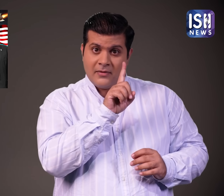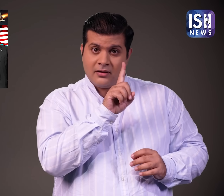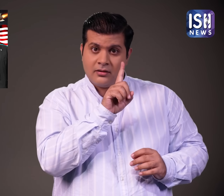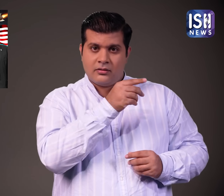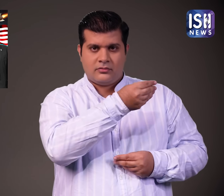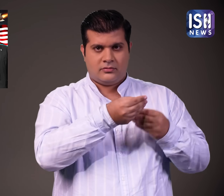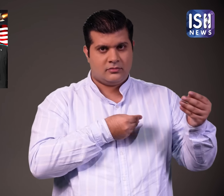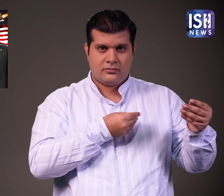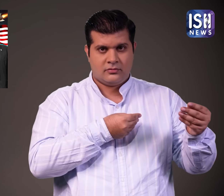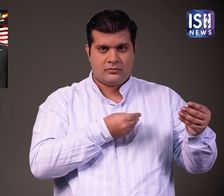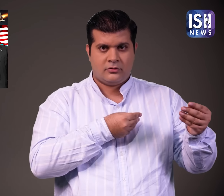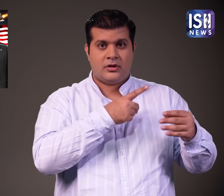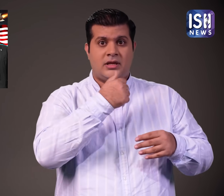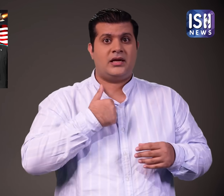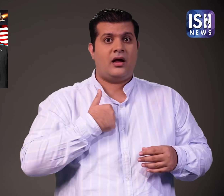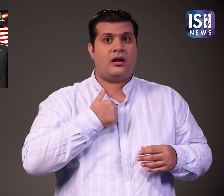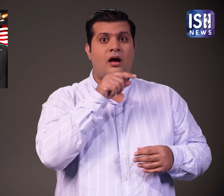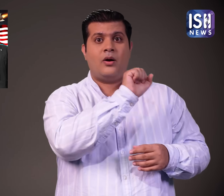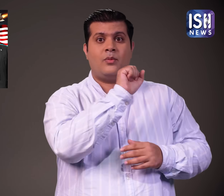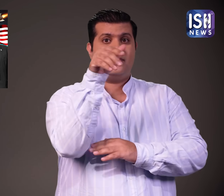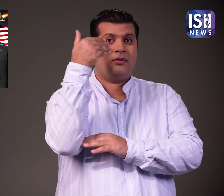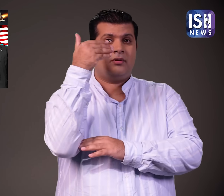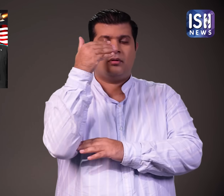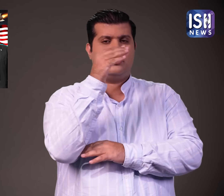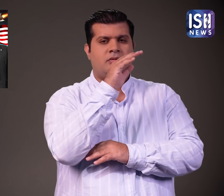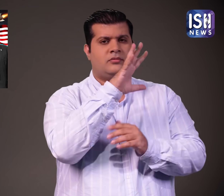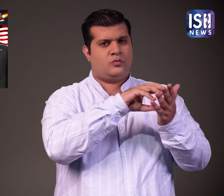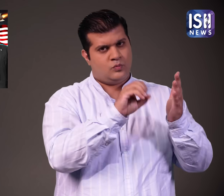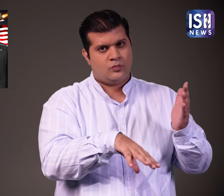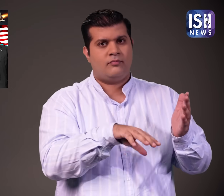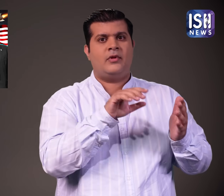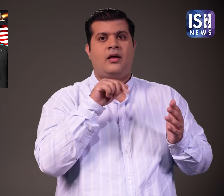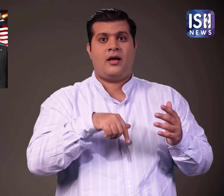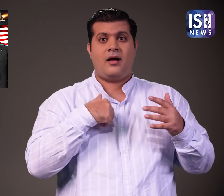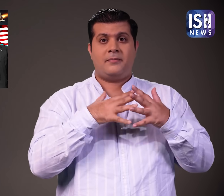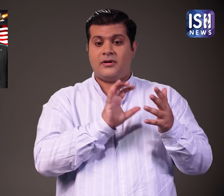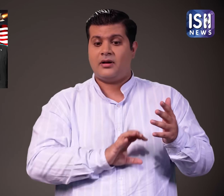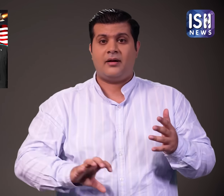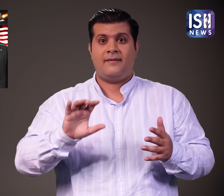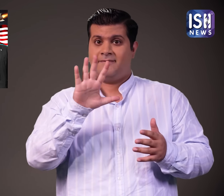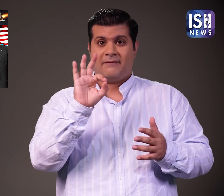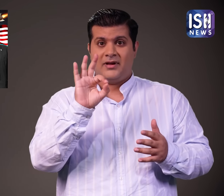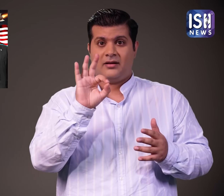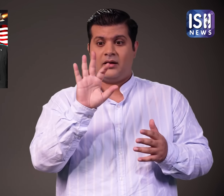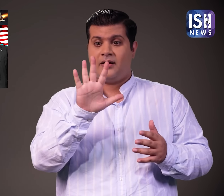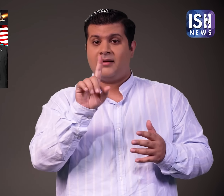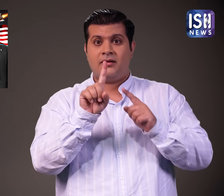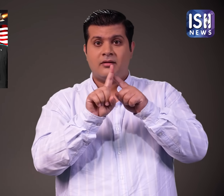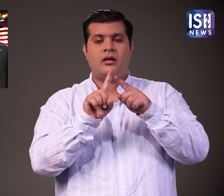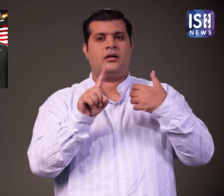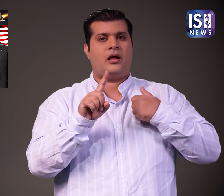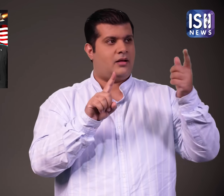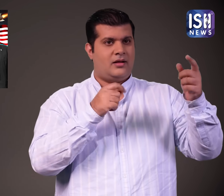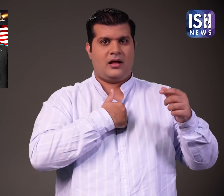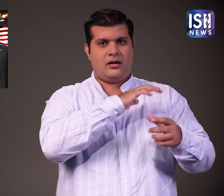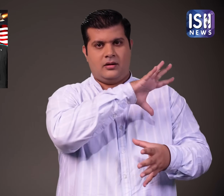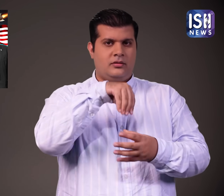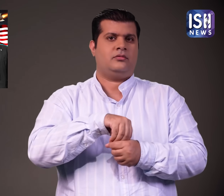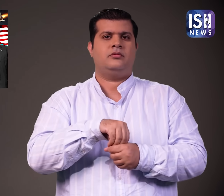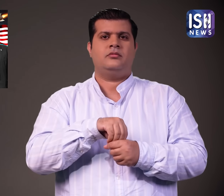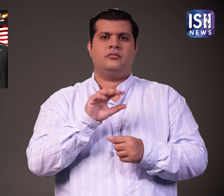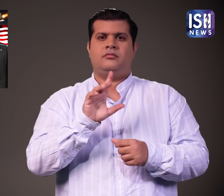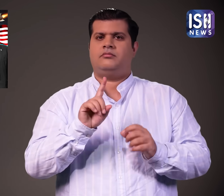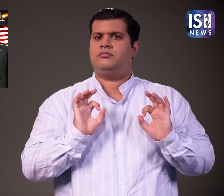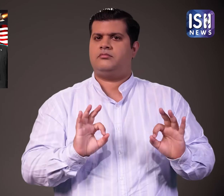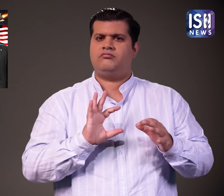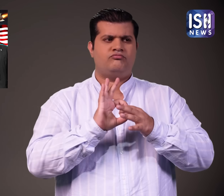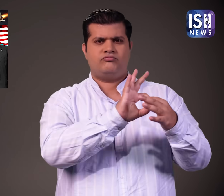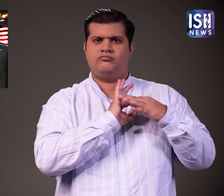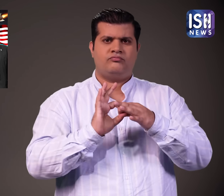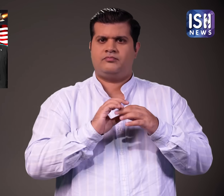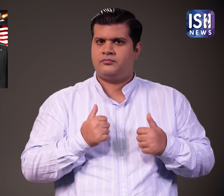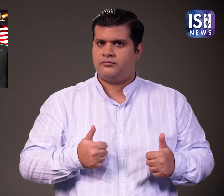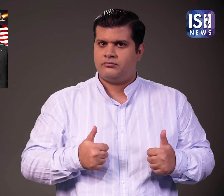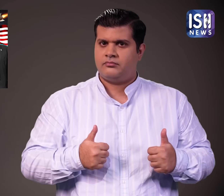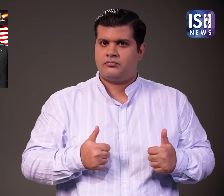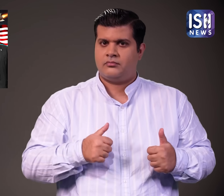however, only if it agrees to become the 51st state in the U.S., giving up its identity as an independent nation.